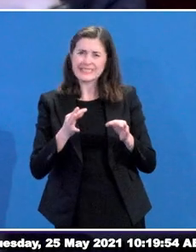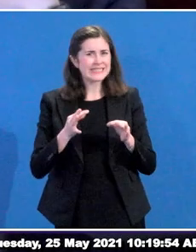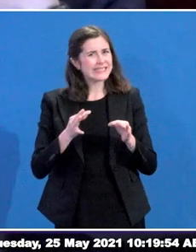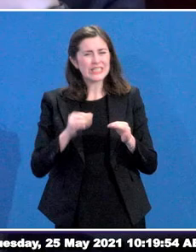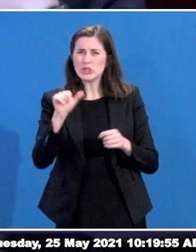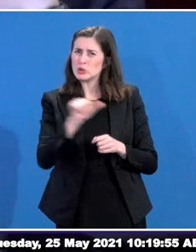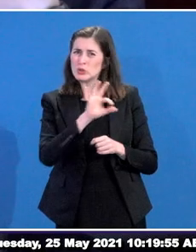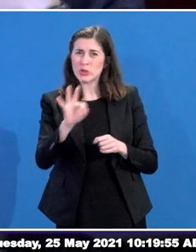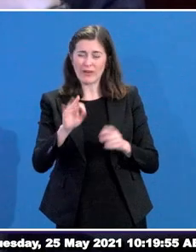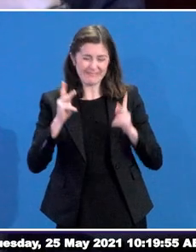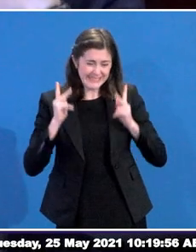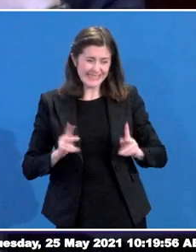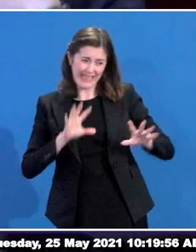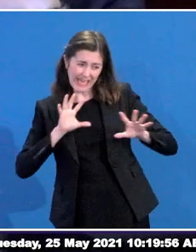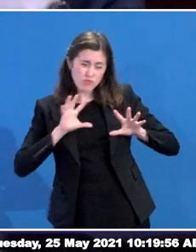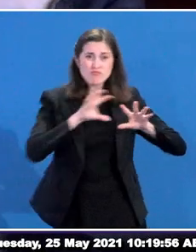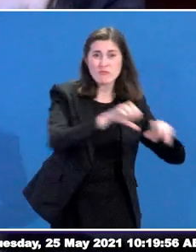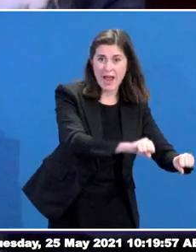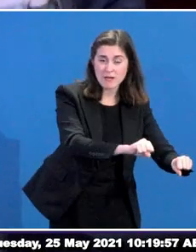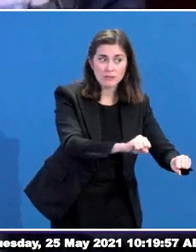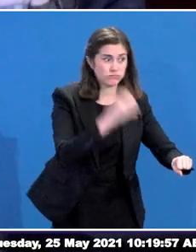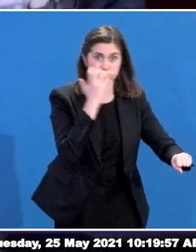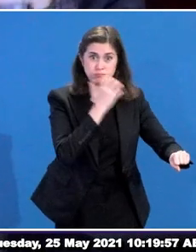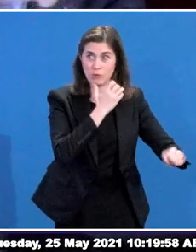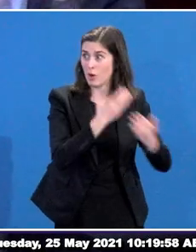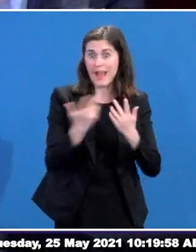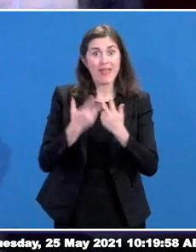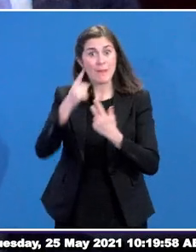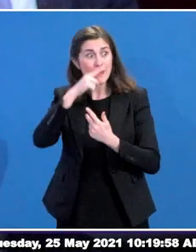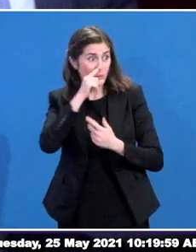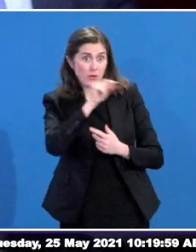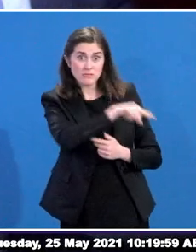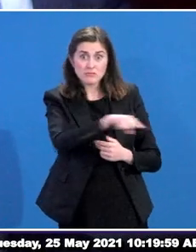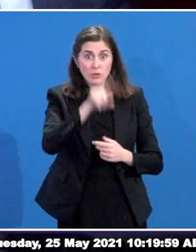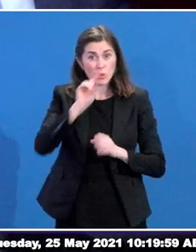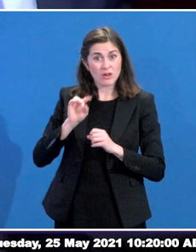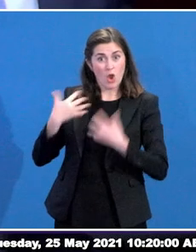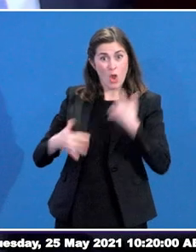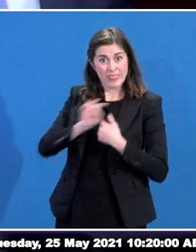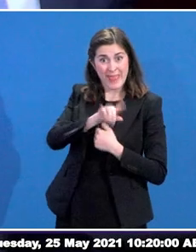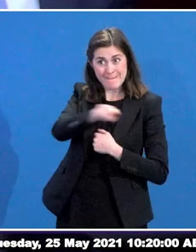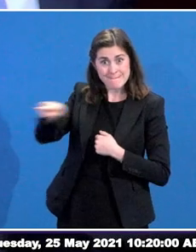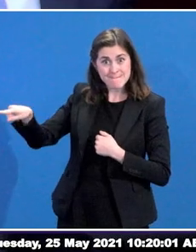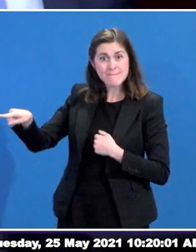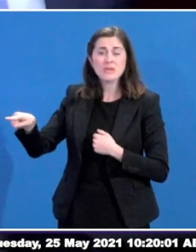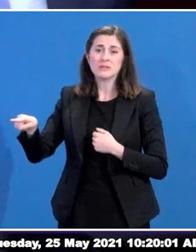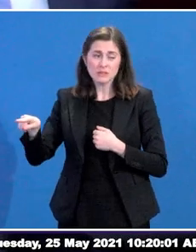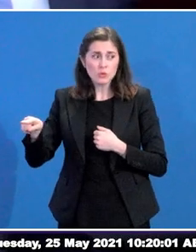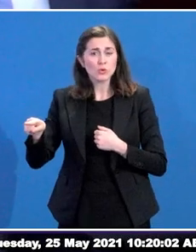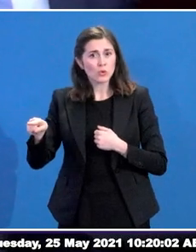is not only dangerous for everyone but it also could be a contributing factor